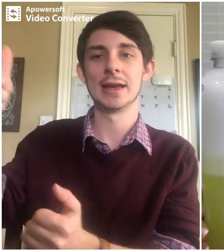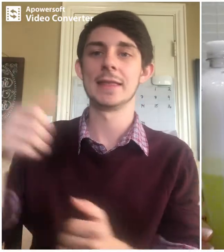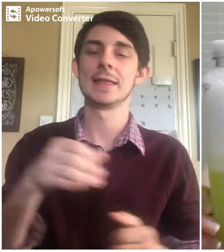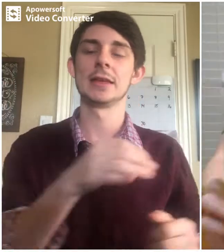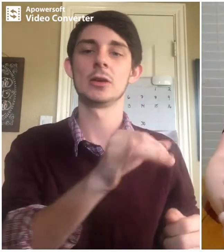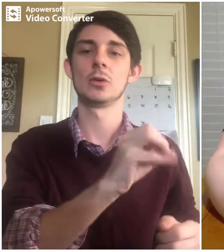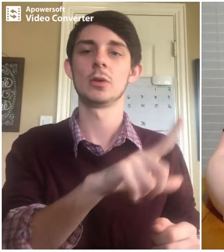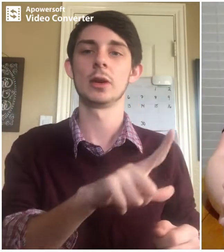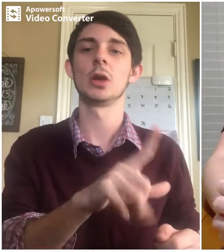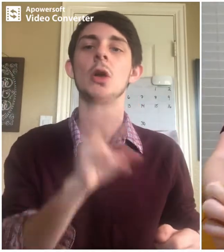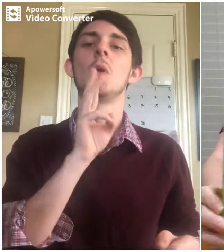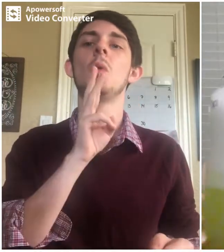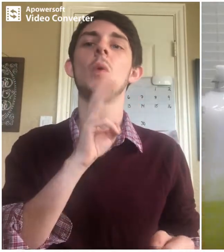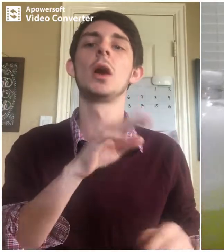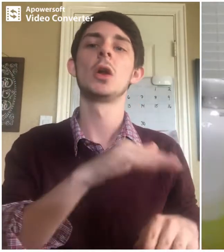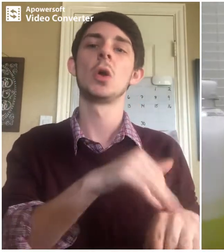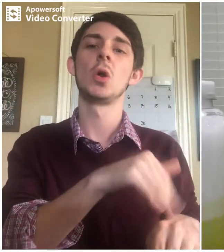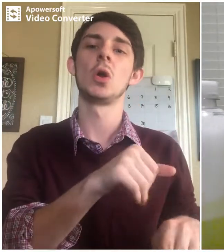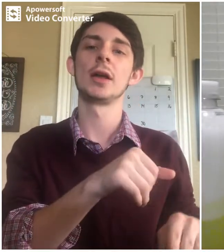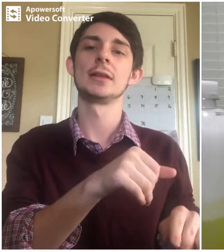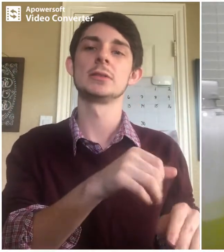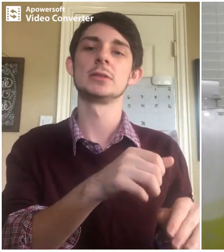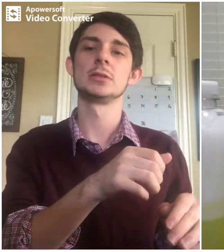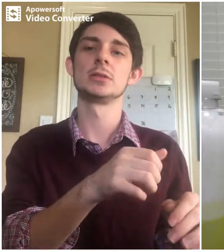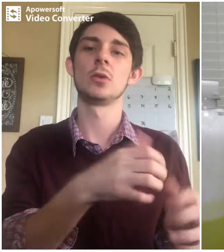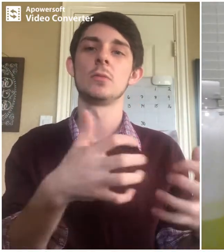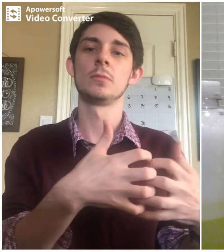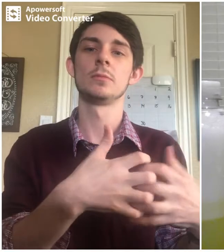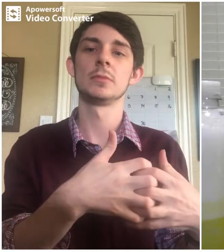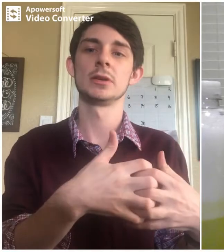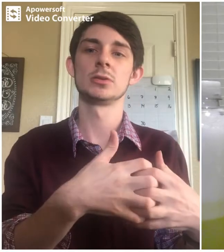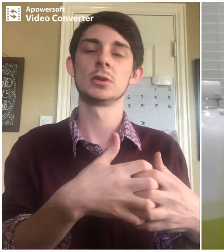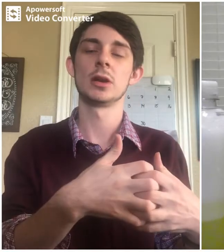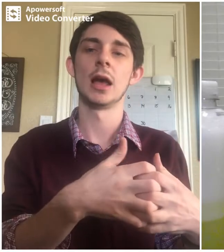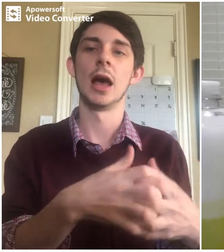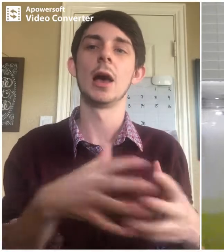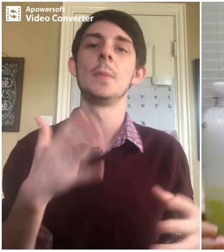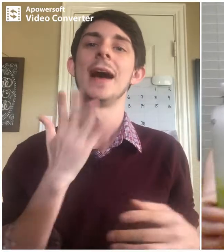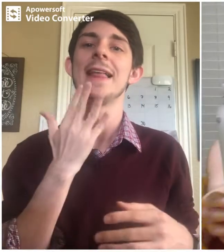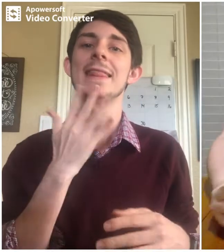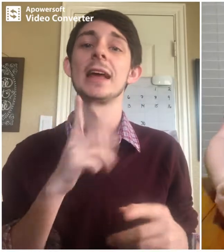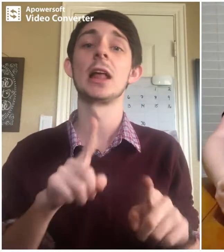but the color is significantly different from this one to this one. If you